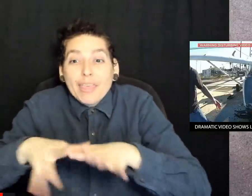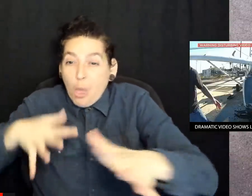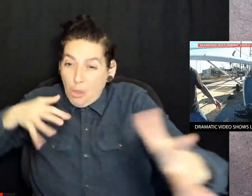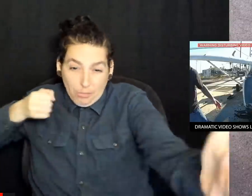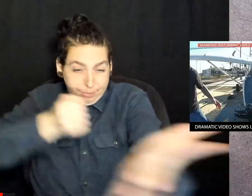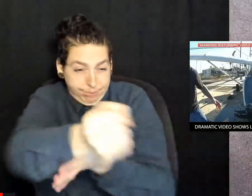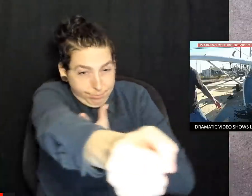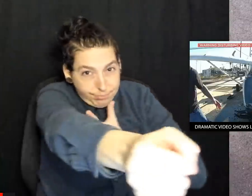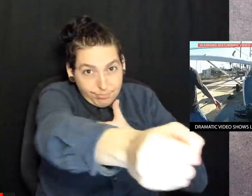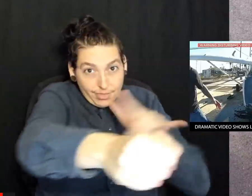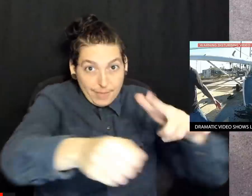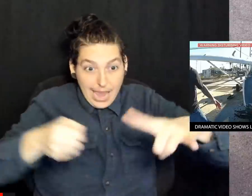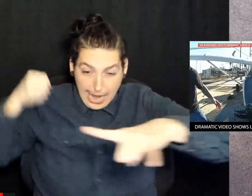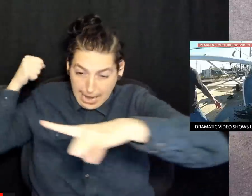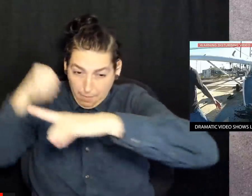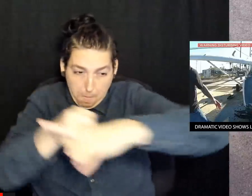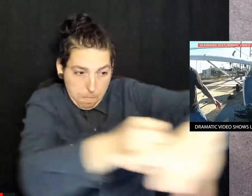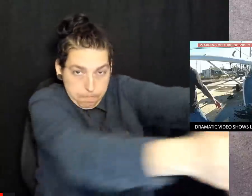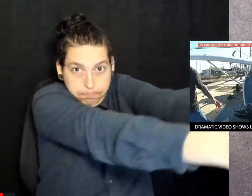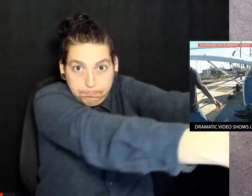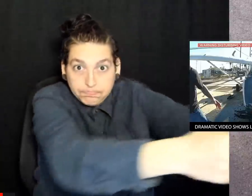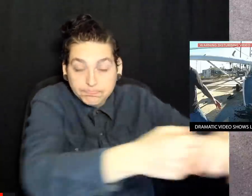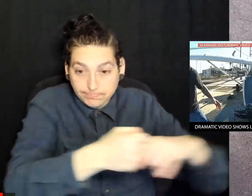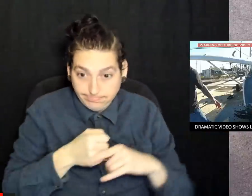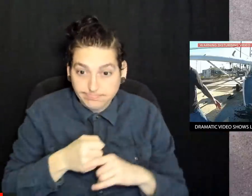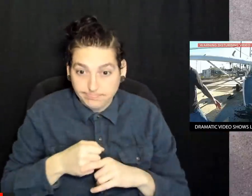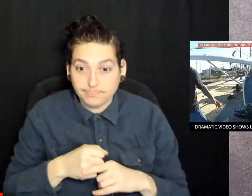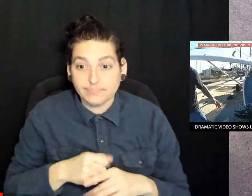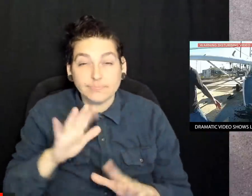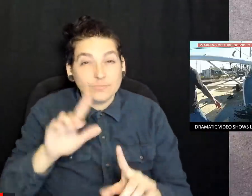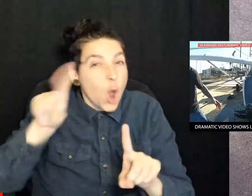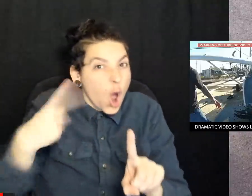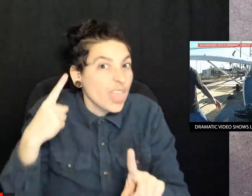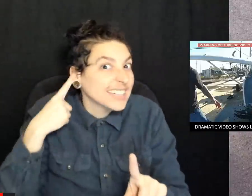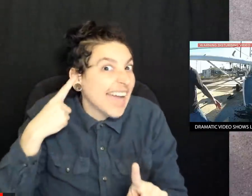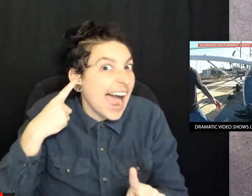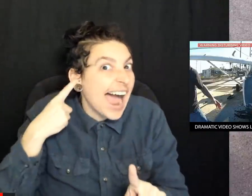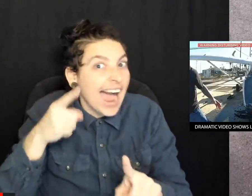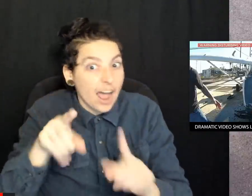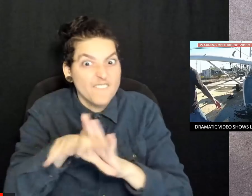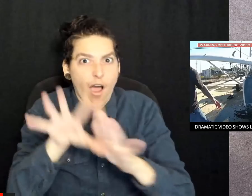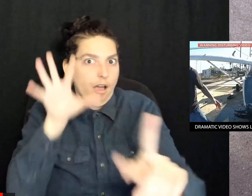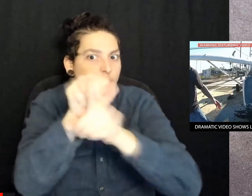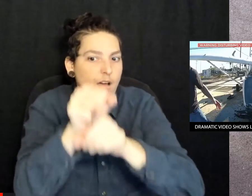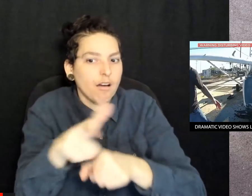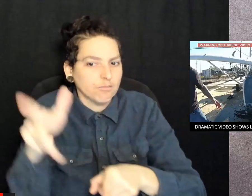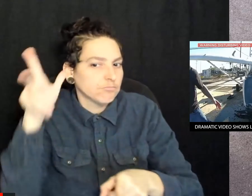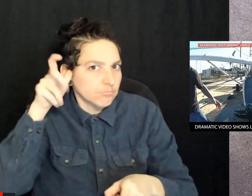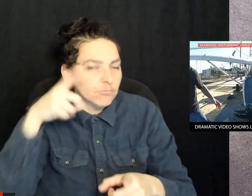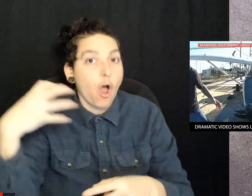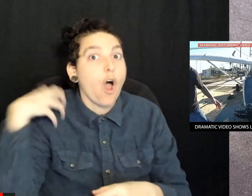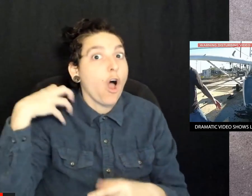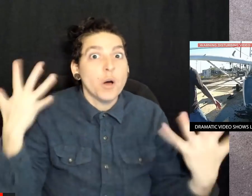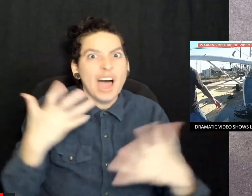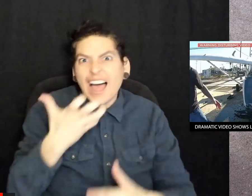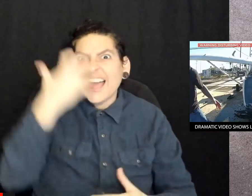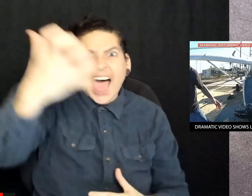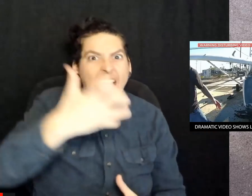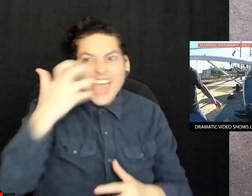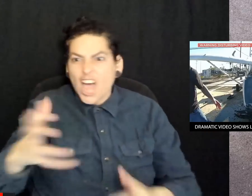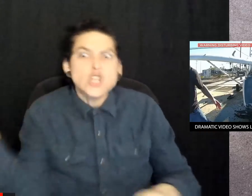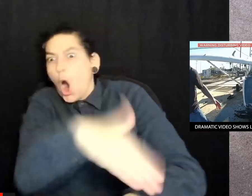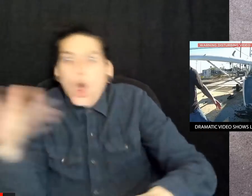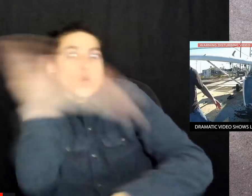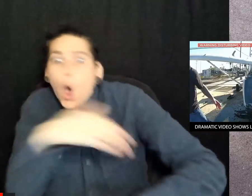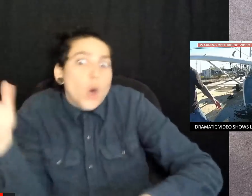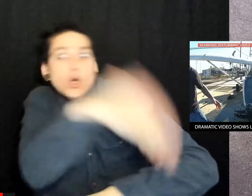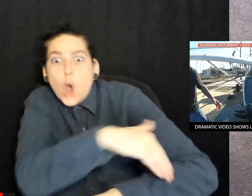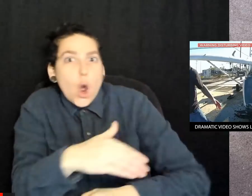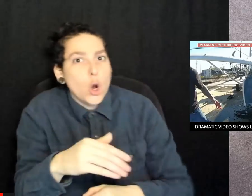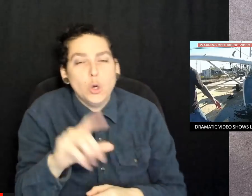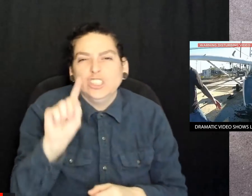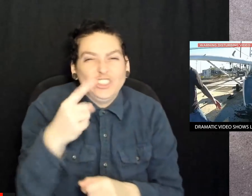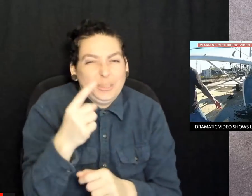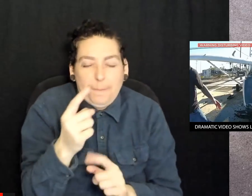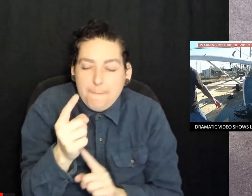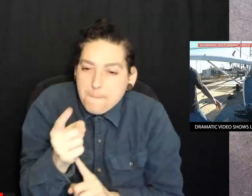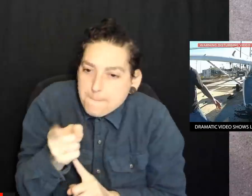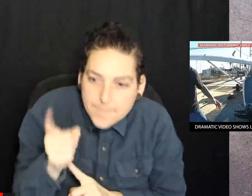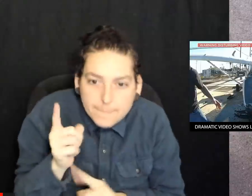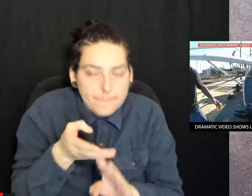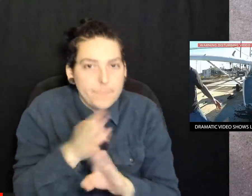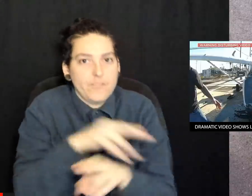the wreckage the only sound on the video is an officer yelling go go go before the train